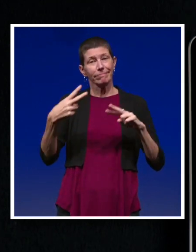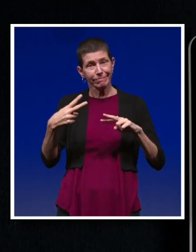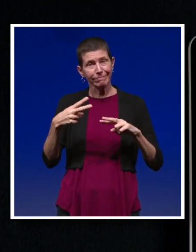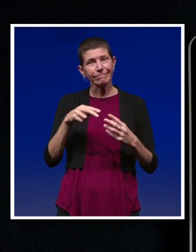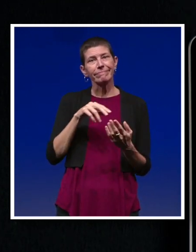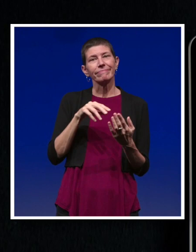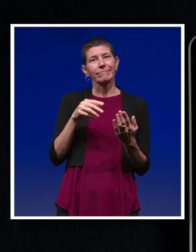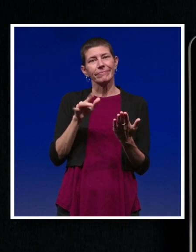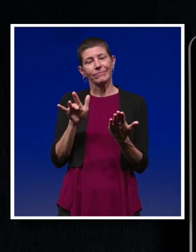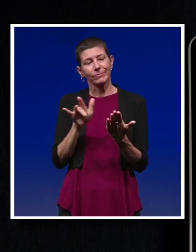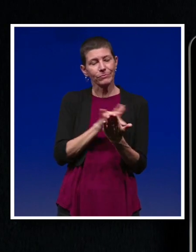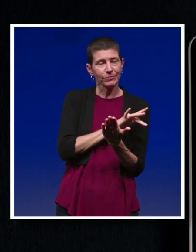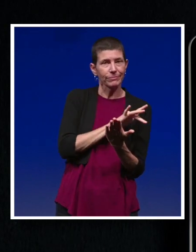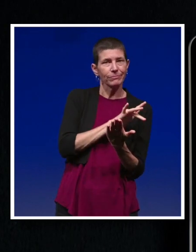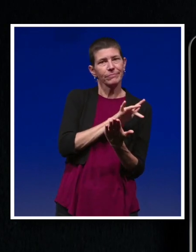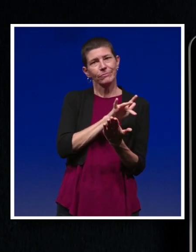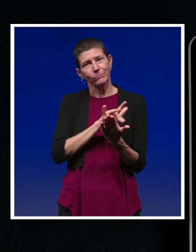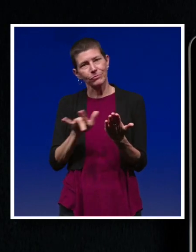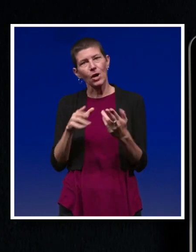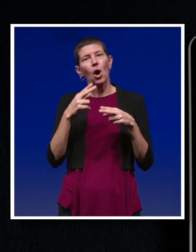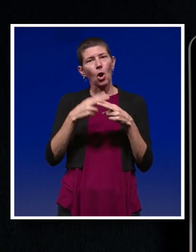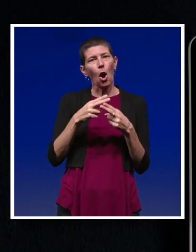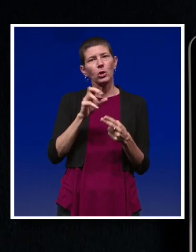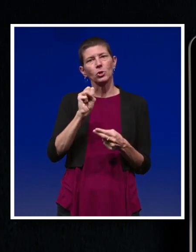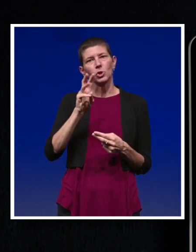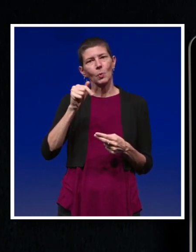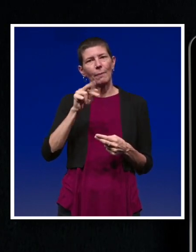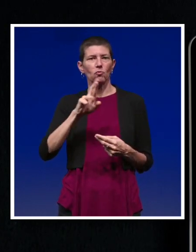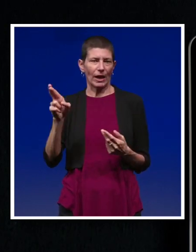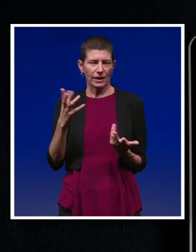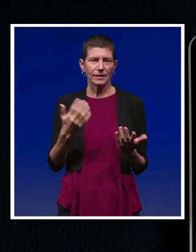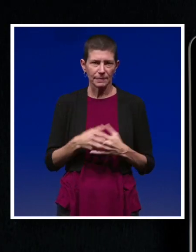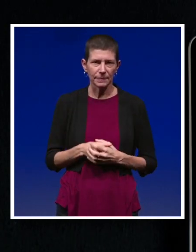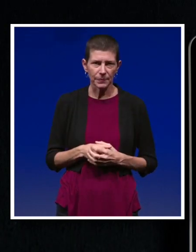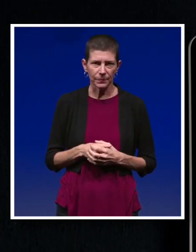The opposite is true, the other way. This action is called "swiping right."